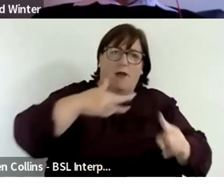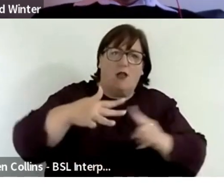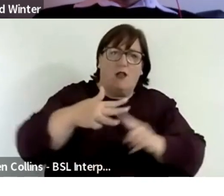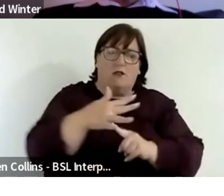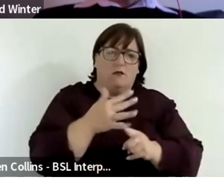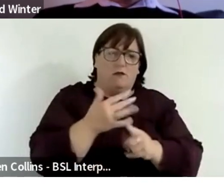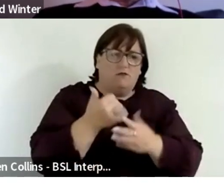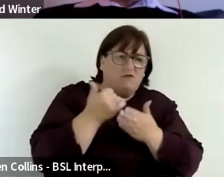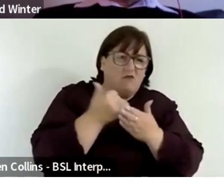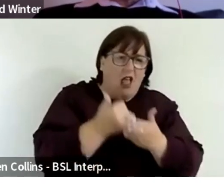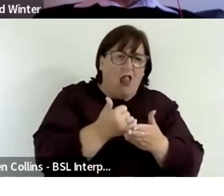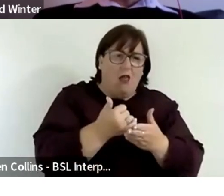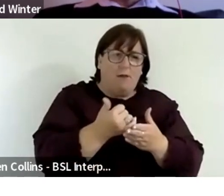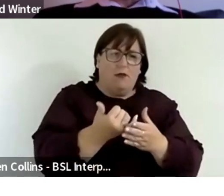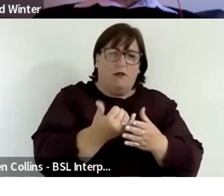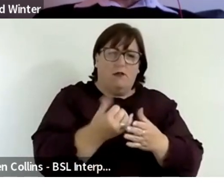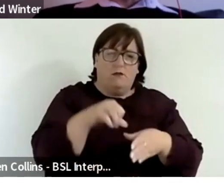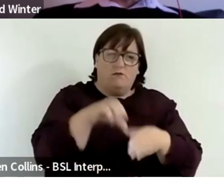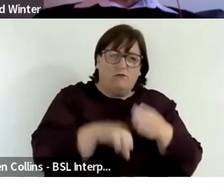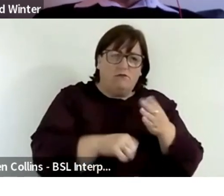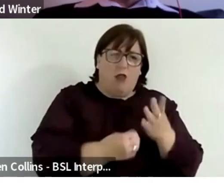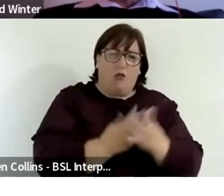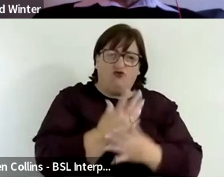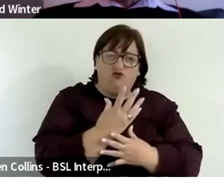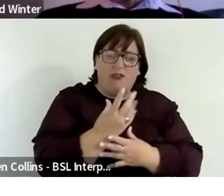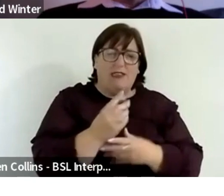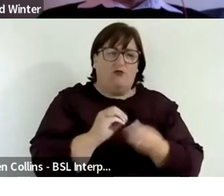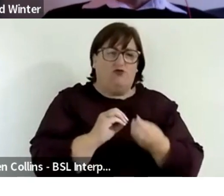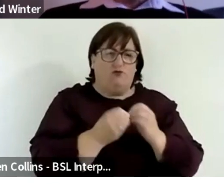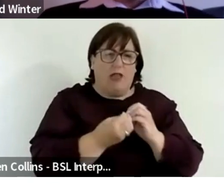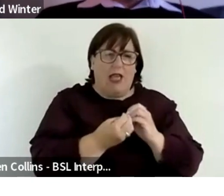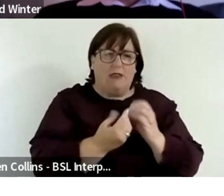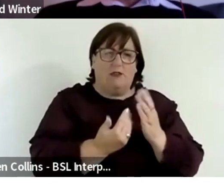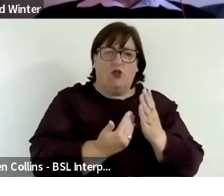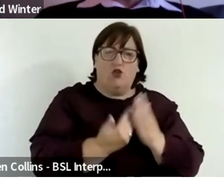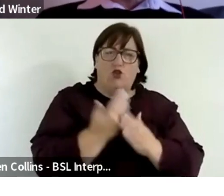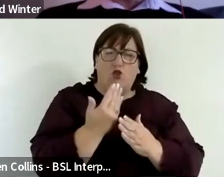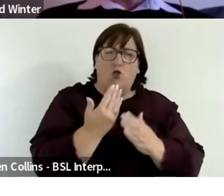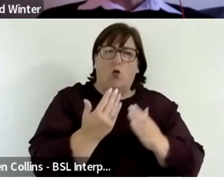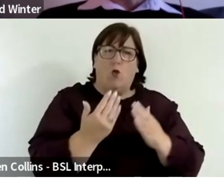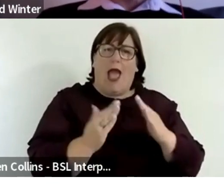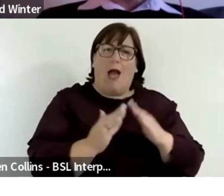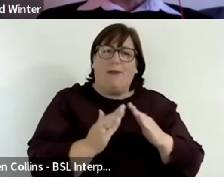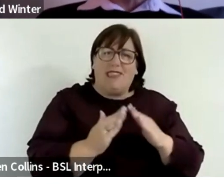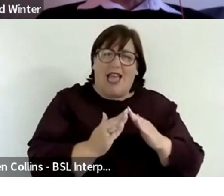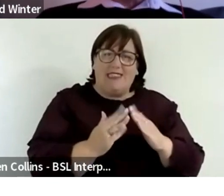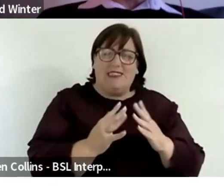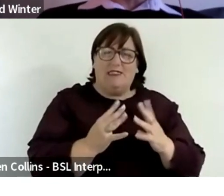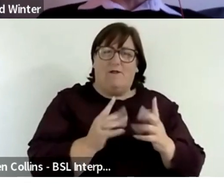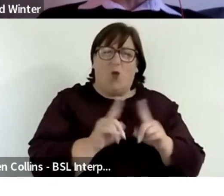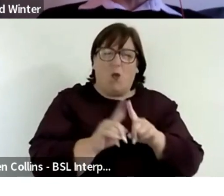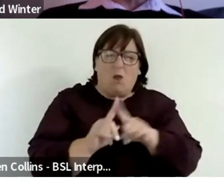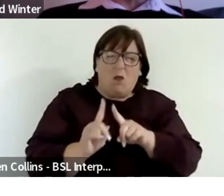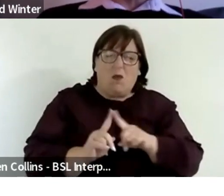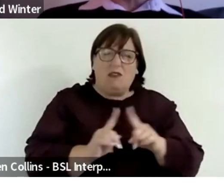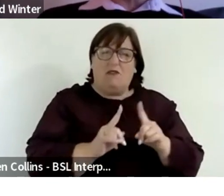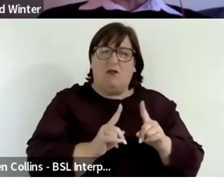At one point we had all of the archaeologists in the country working for us. If you are going through sites of historical